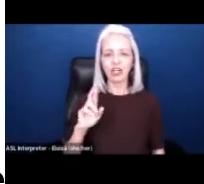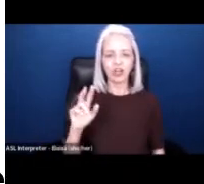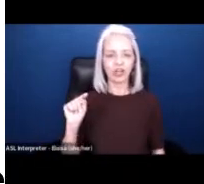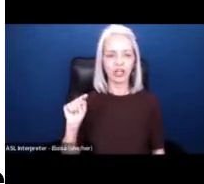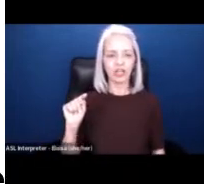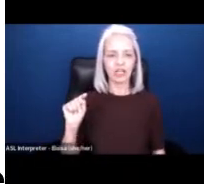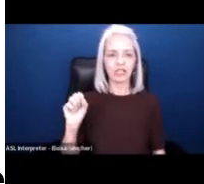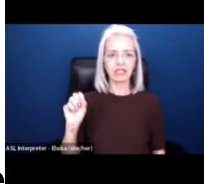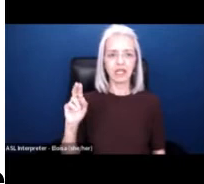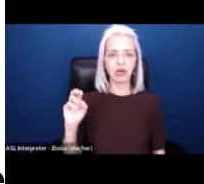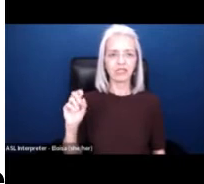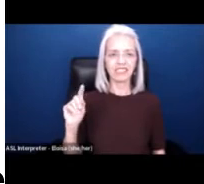discuss treatment. Next slide.